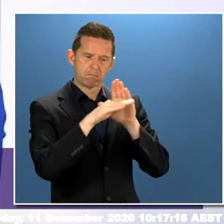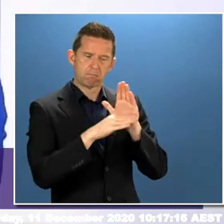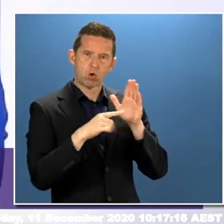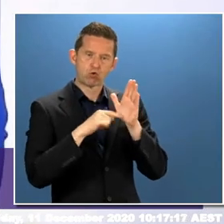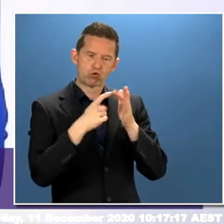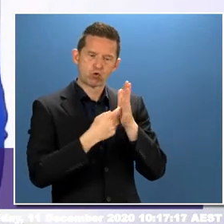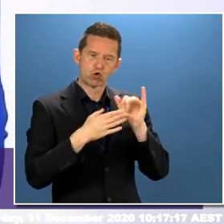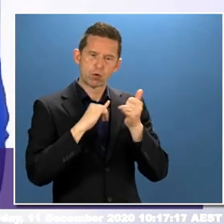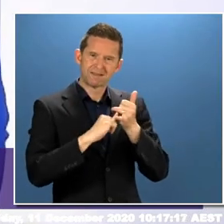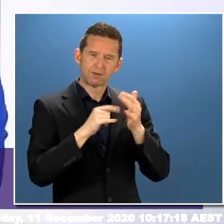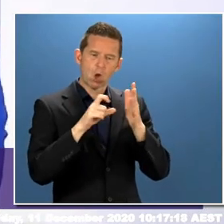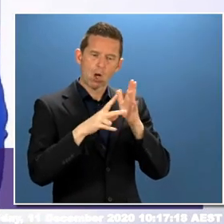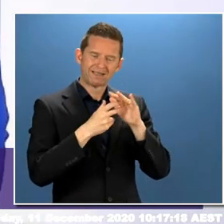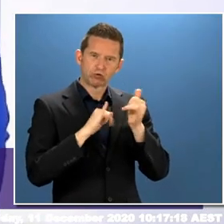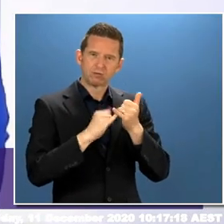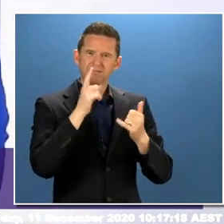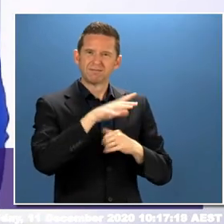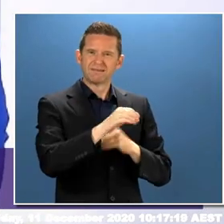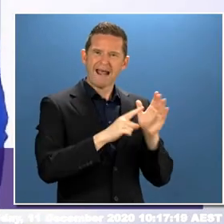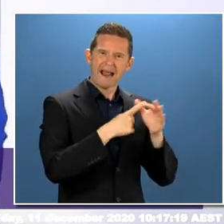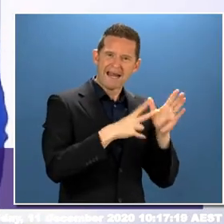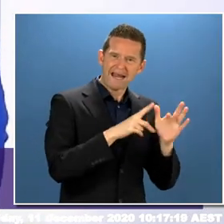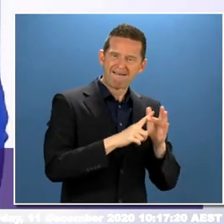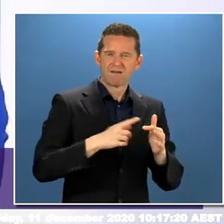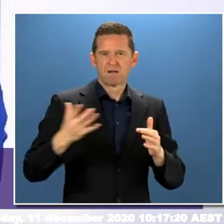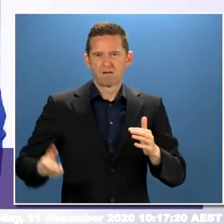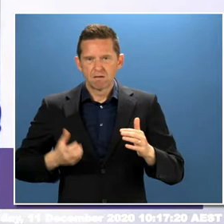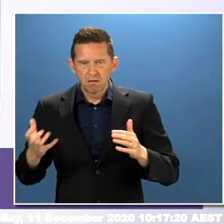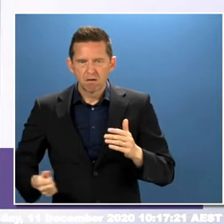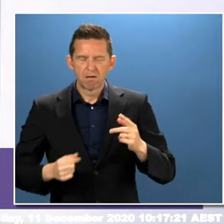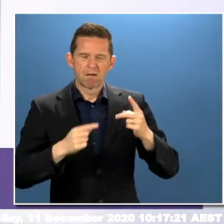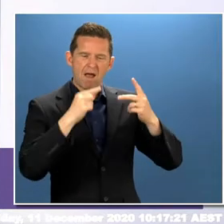or promotions associated with employment, dismissing or any other detriment.